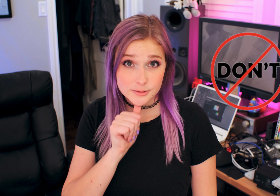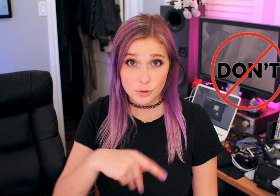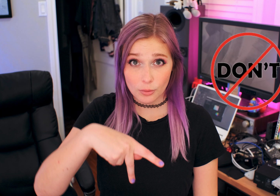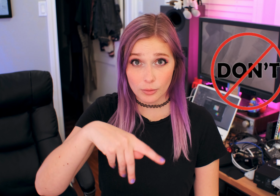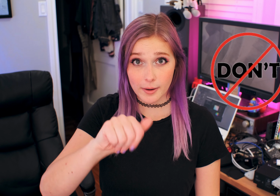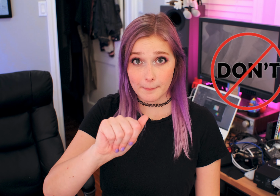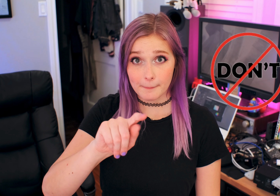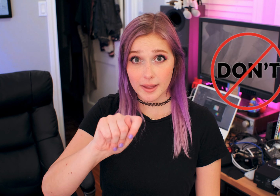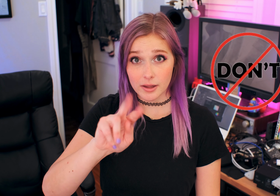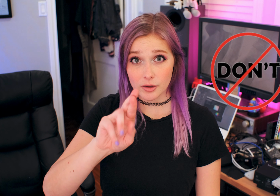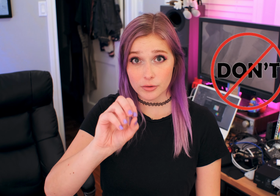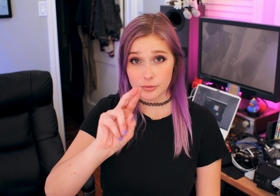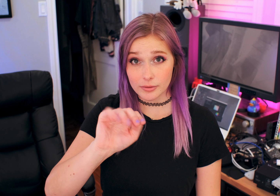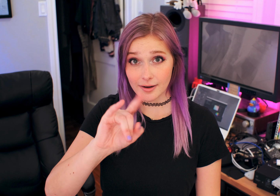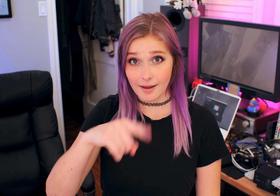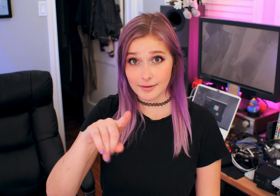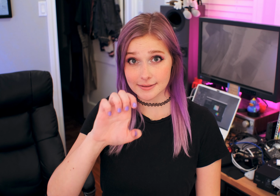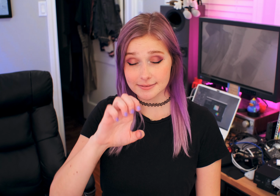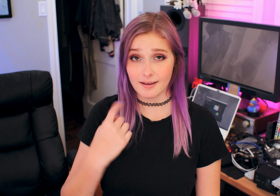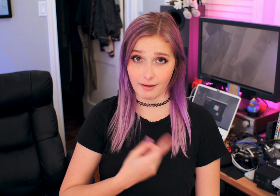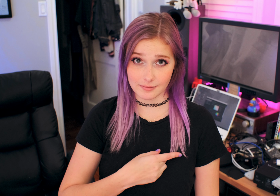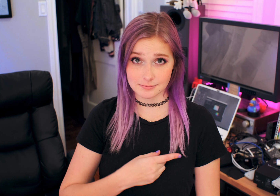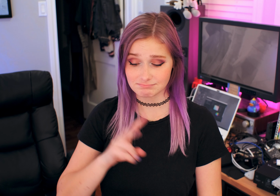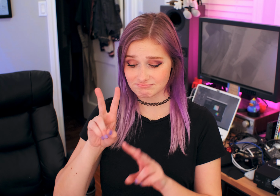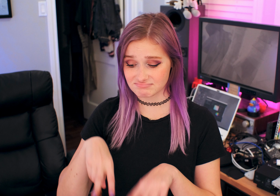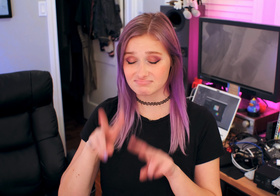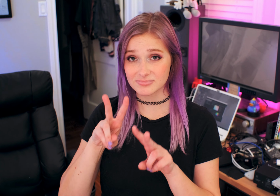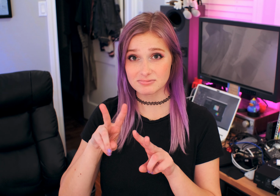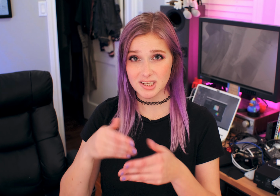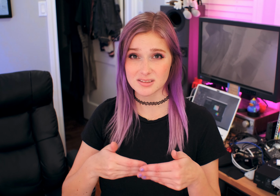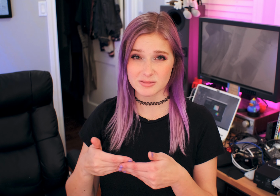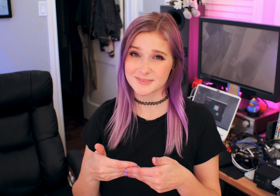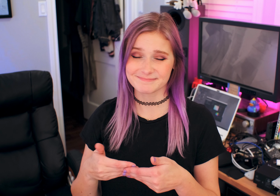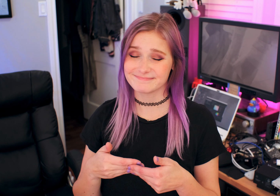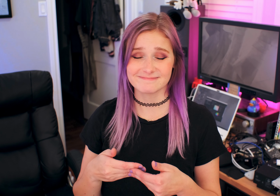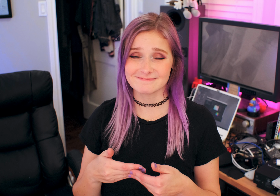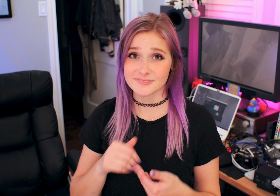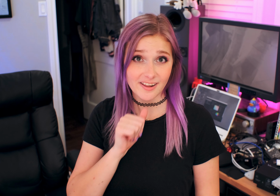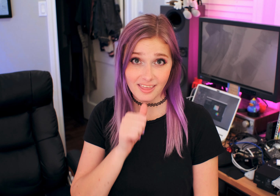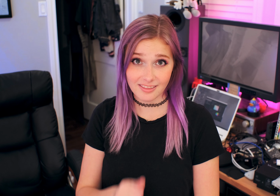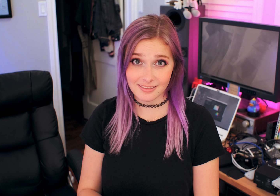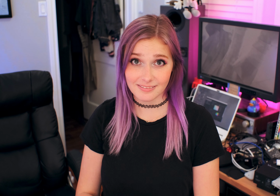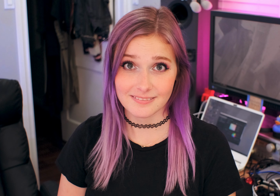Don’t patronize us. Don't look at us like babies, we're not.